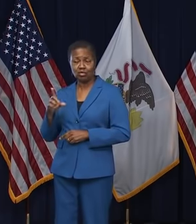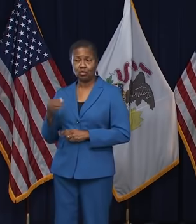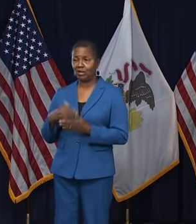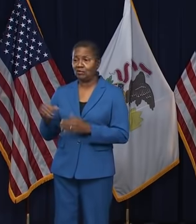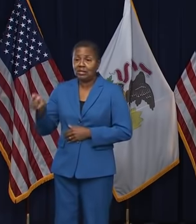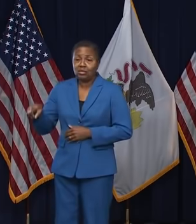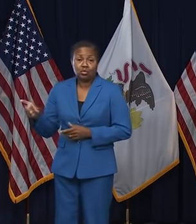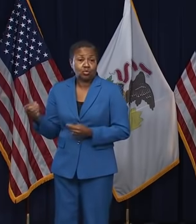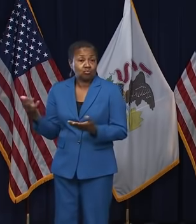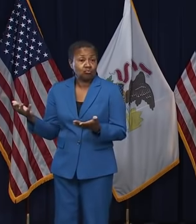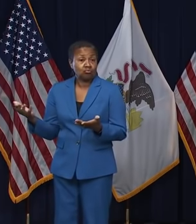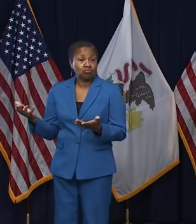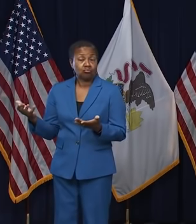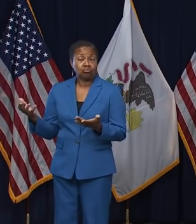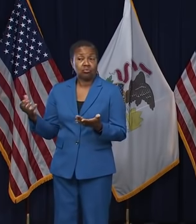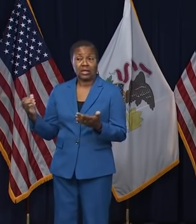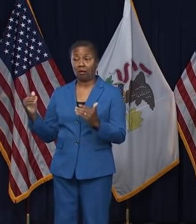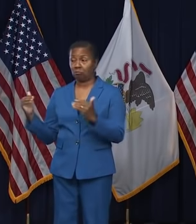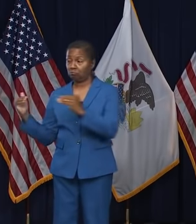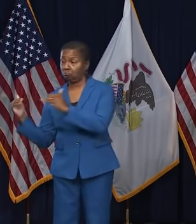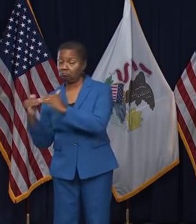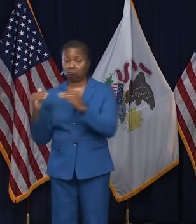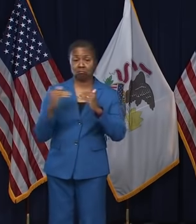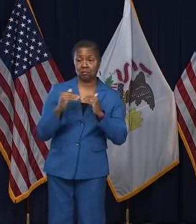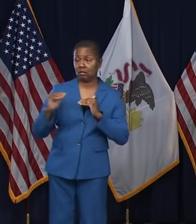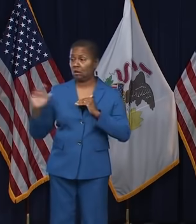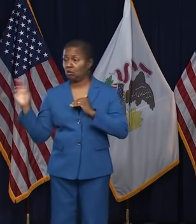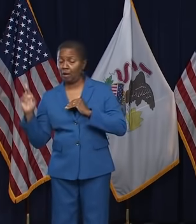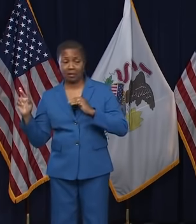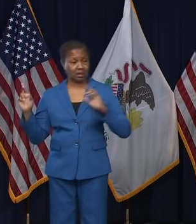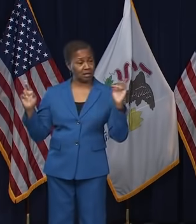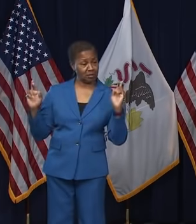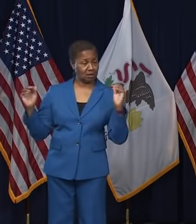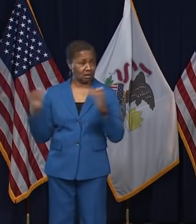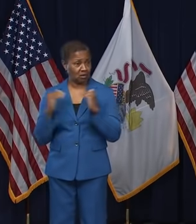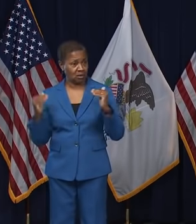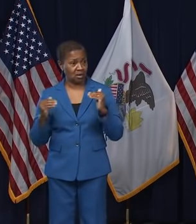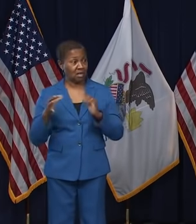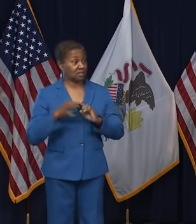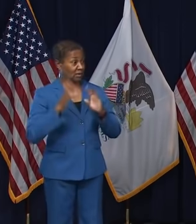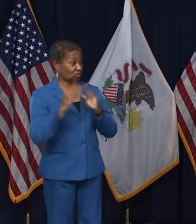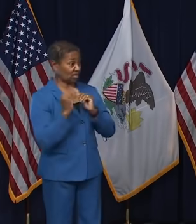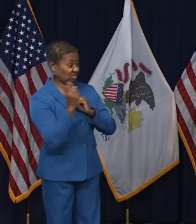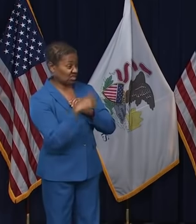Import We do have I am old to hearing form input from the ledge And I that he should go